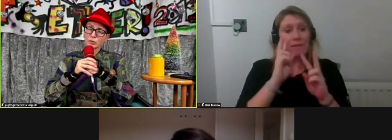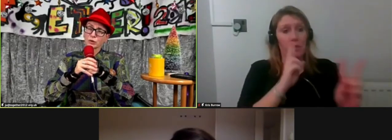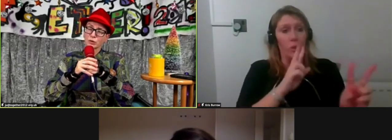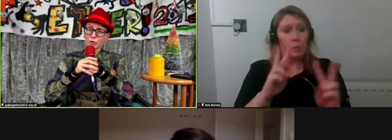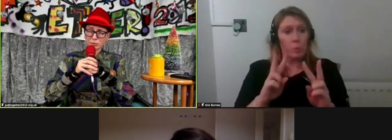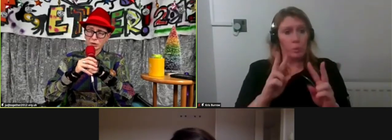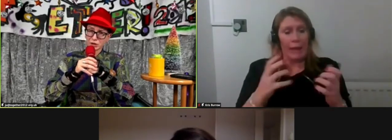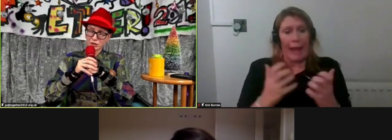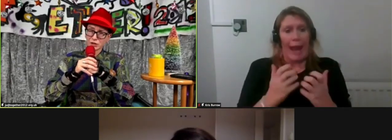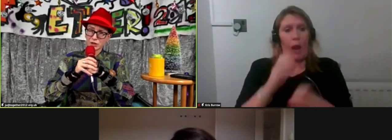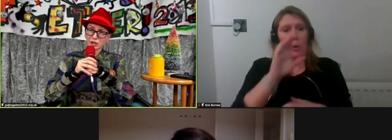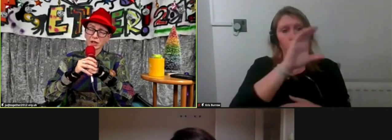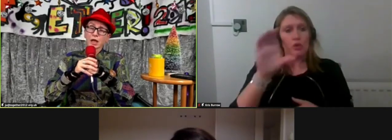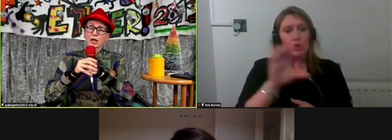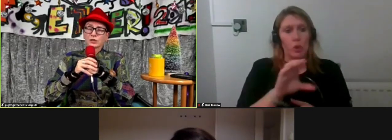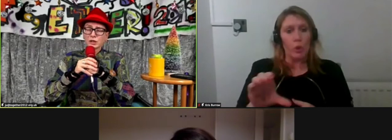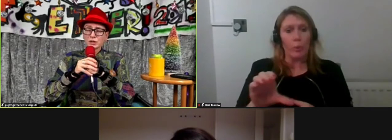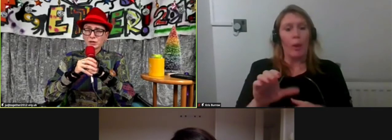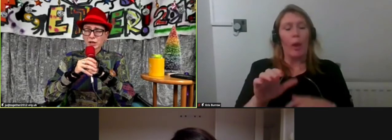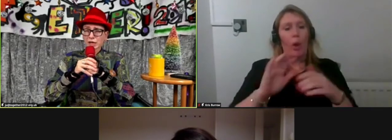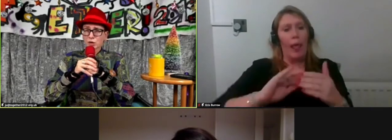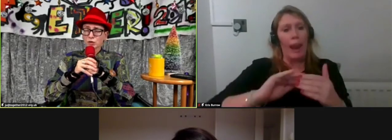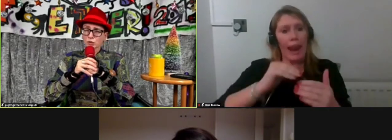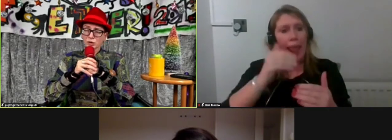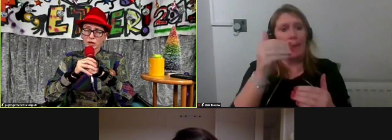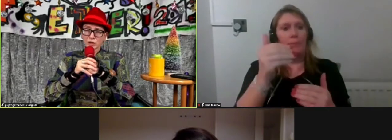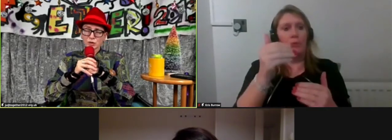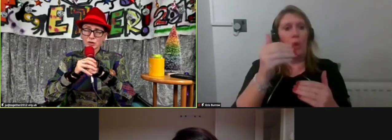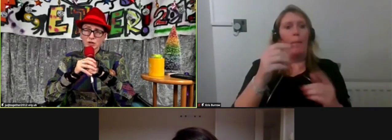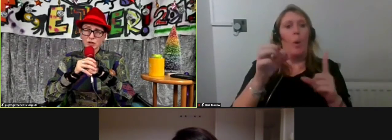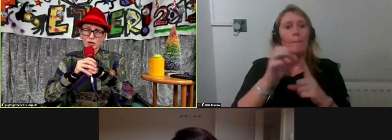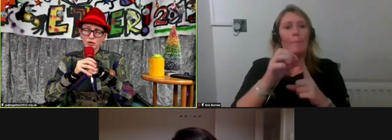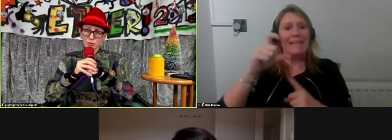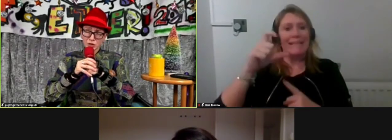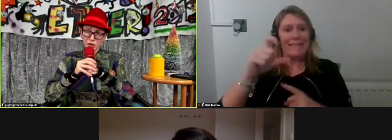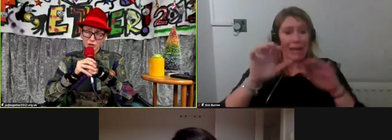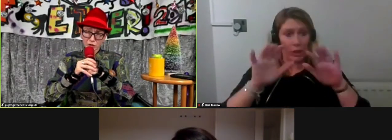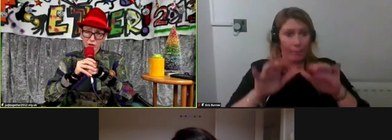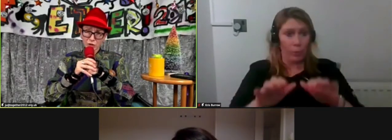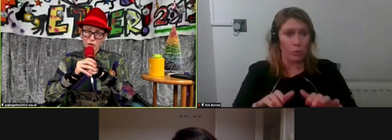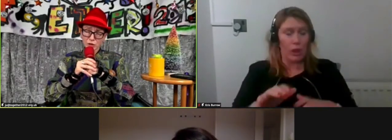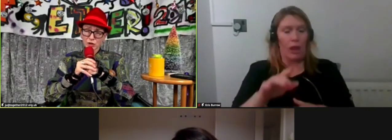laptop or a PC. This is how you will be able to see the British Sign Language